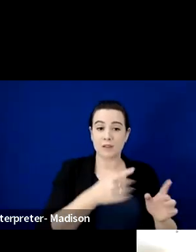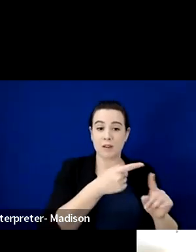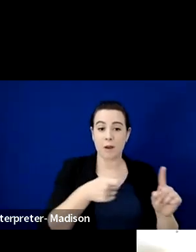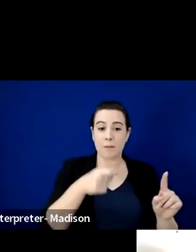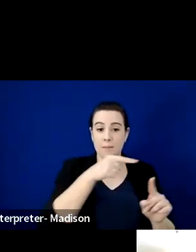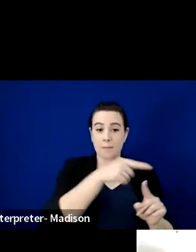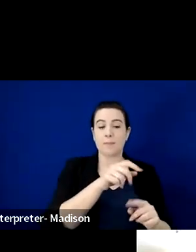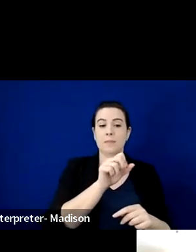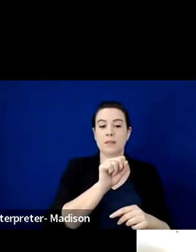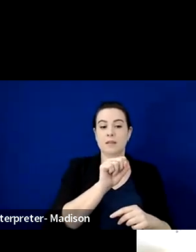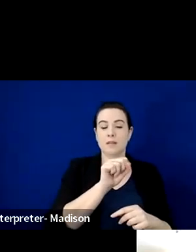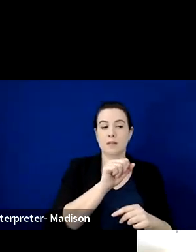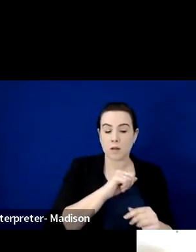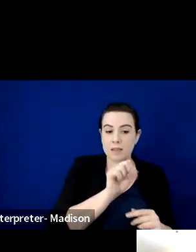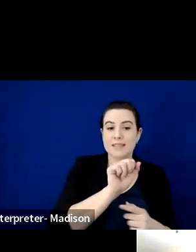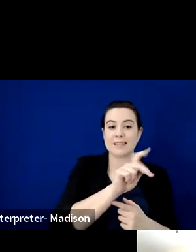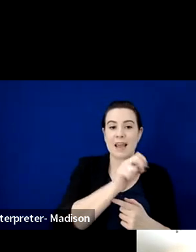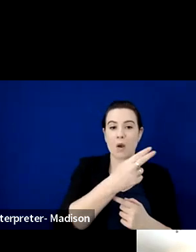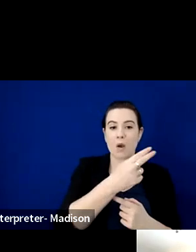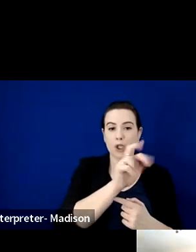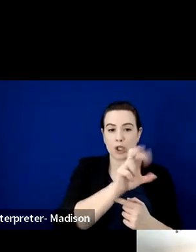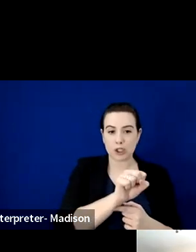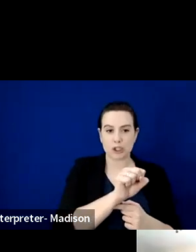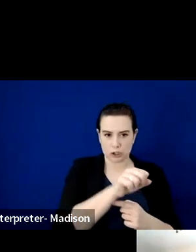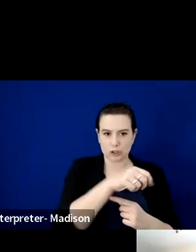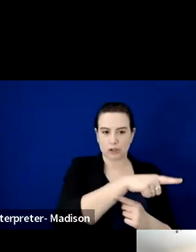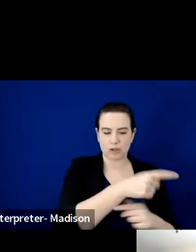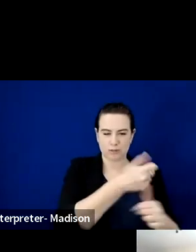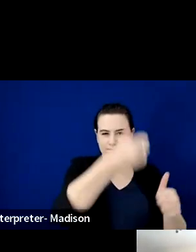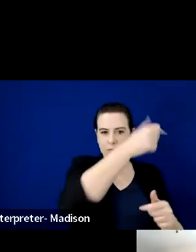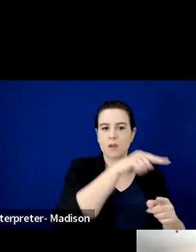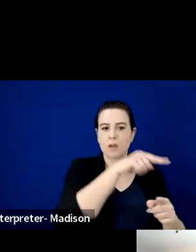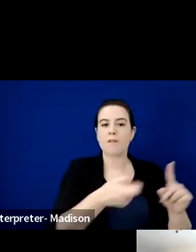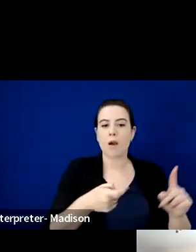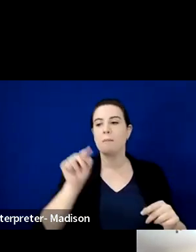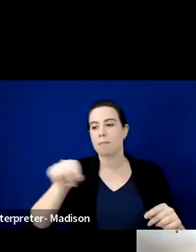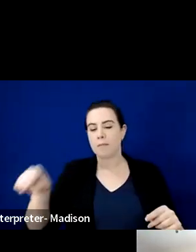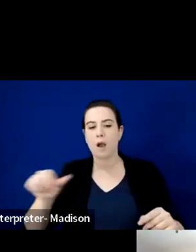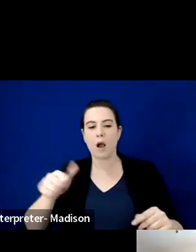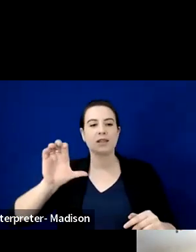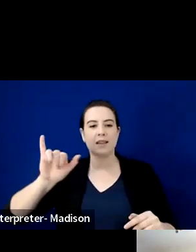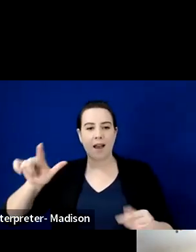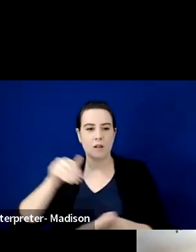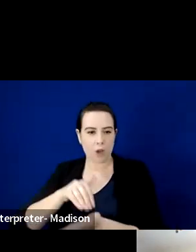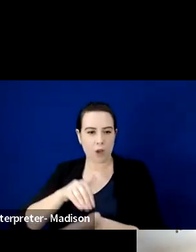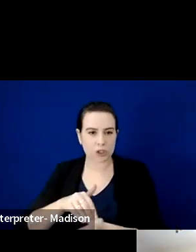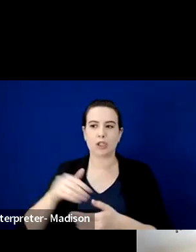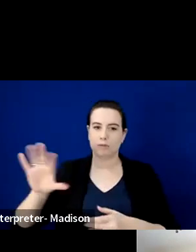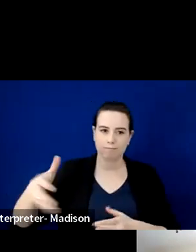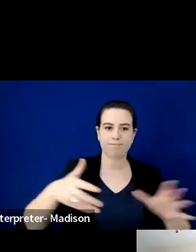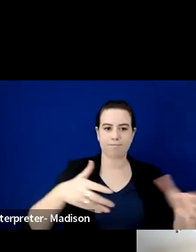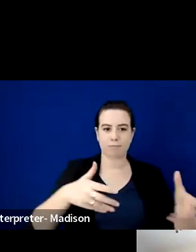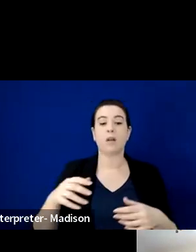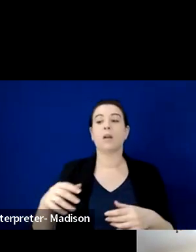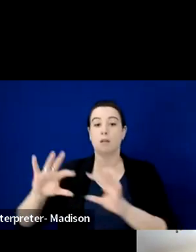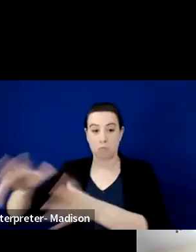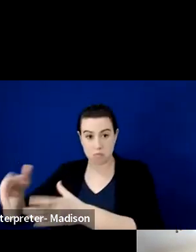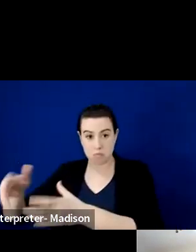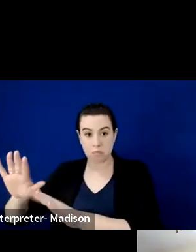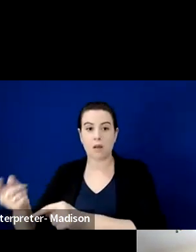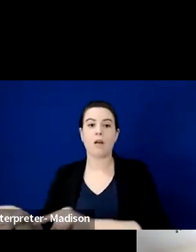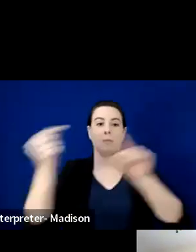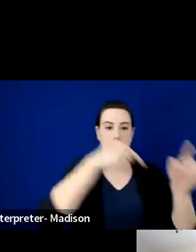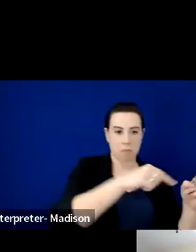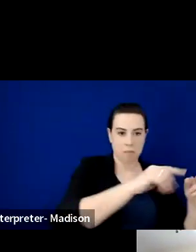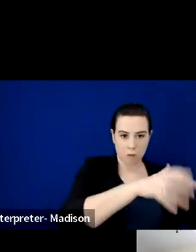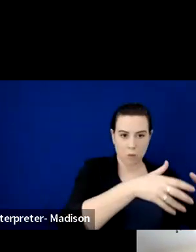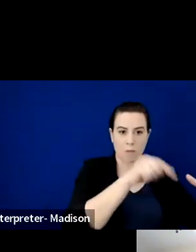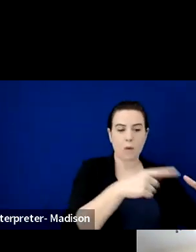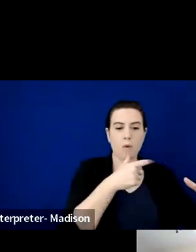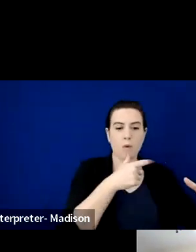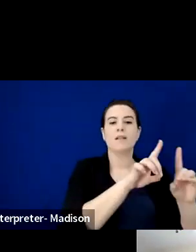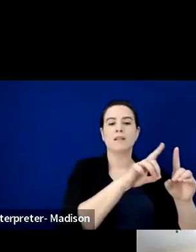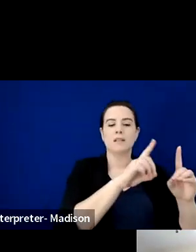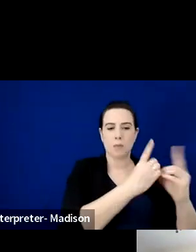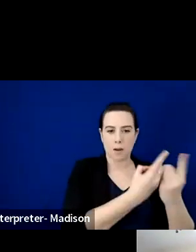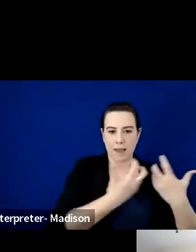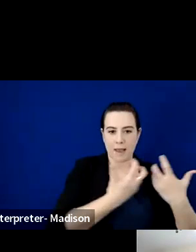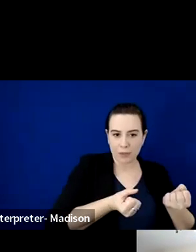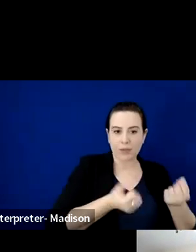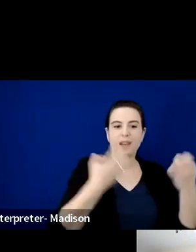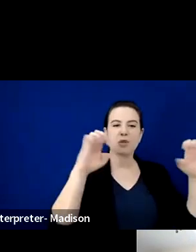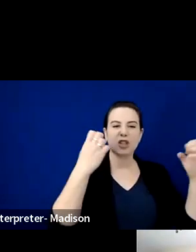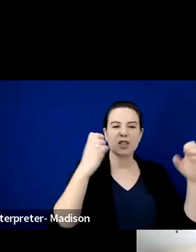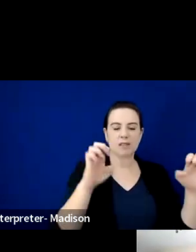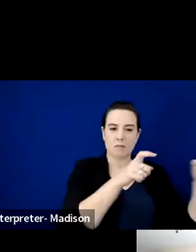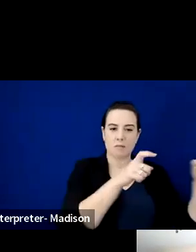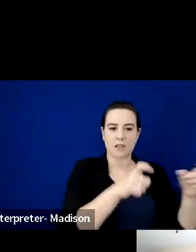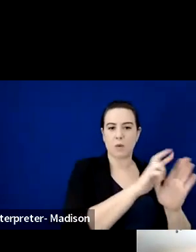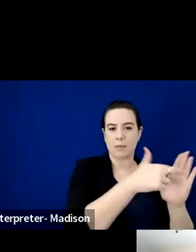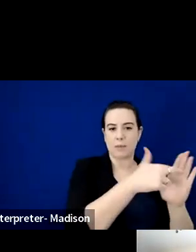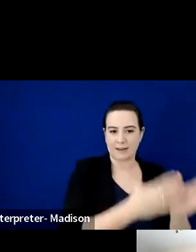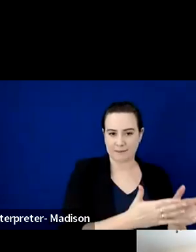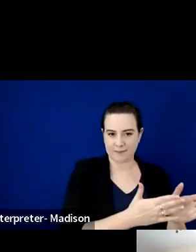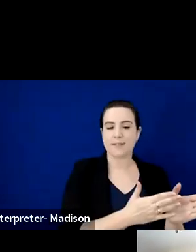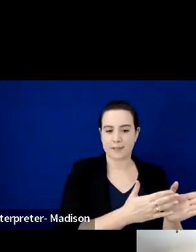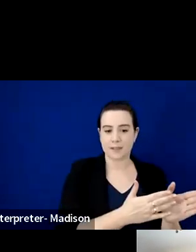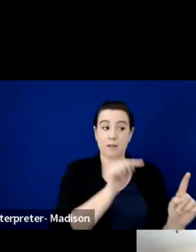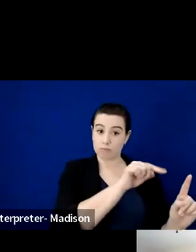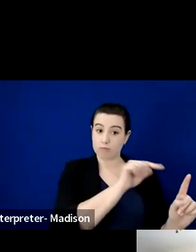And I'm going to indulge myself and tell a very quick story about one of these tables at the first meeting.